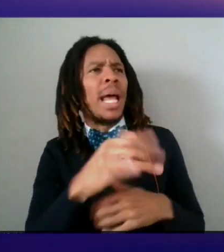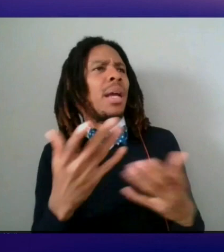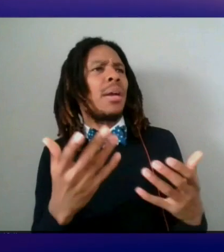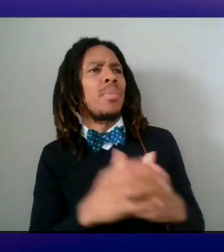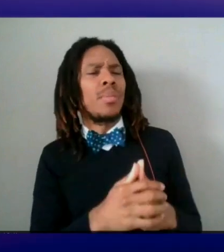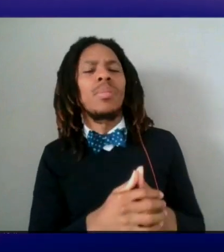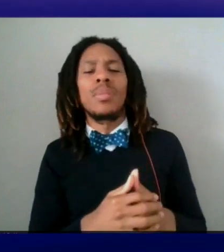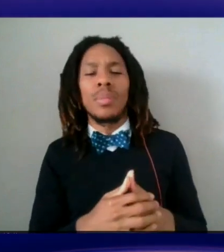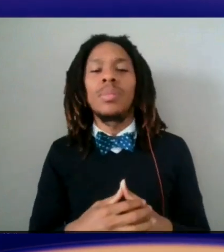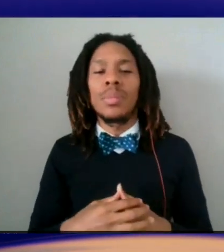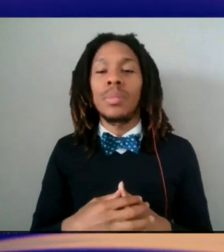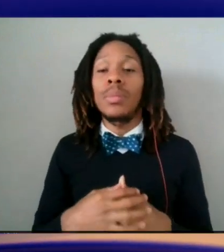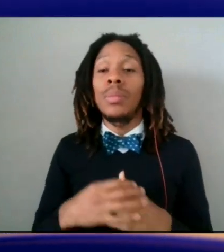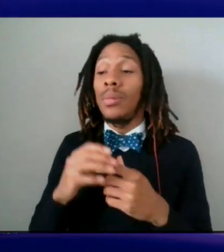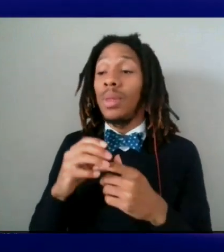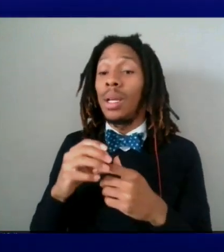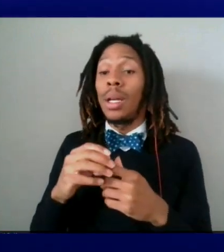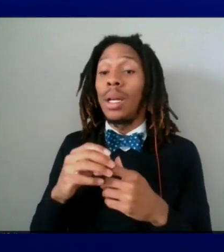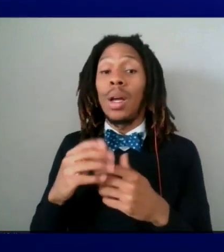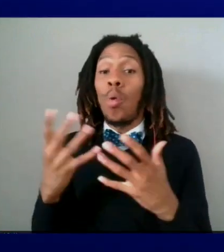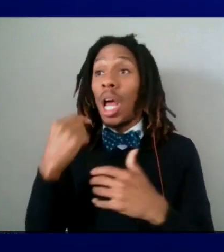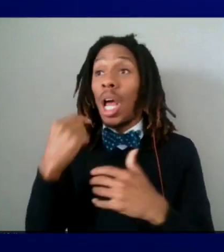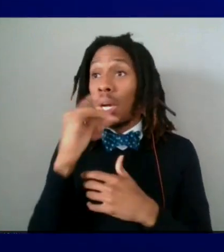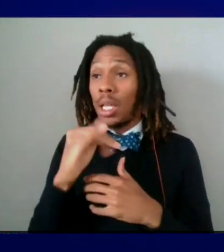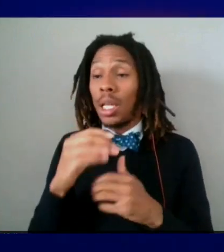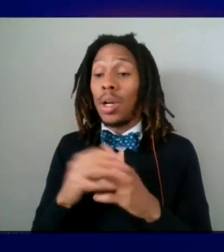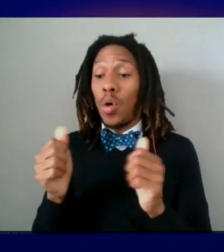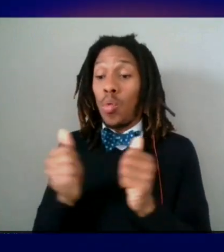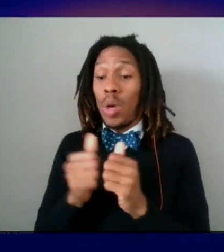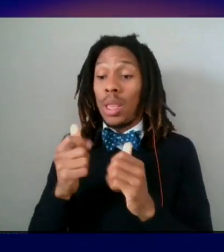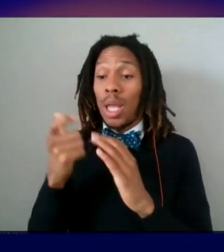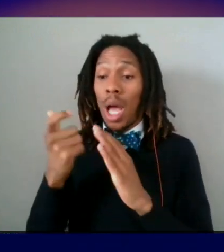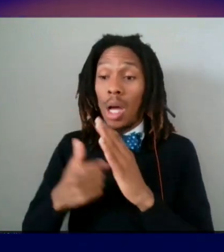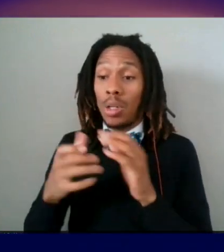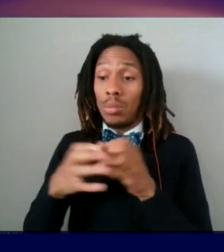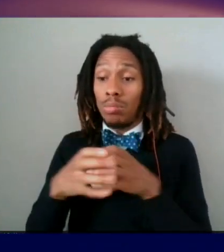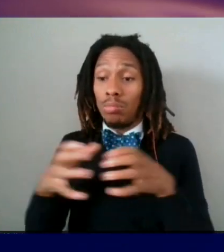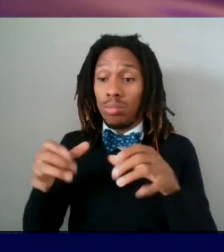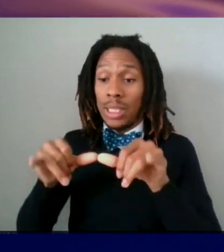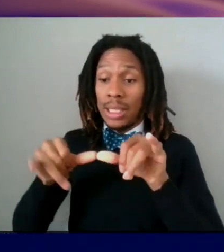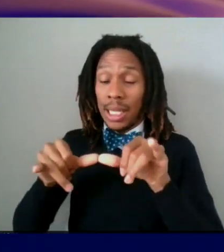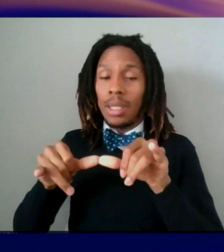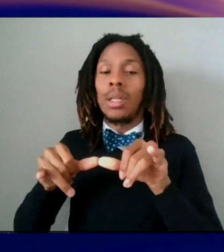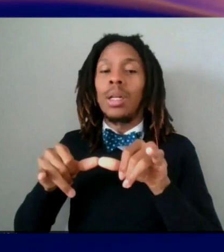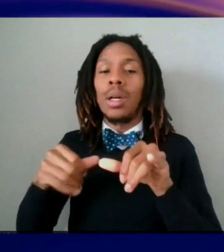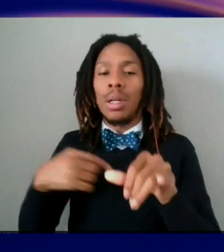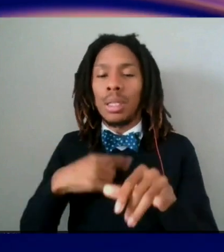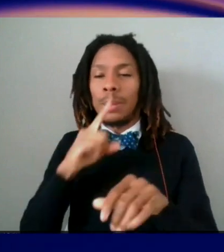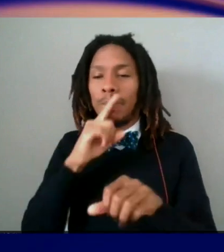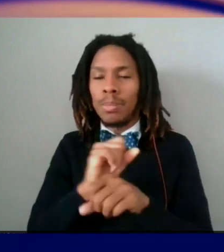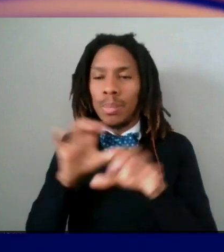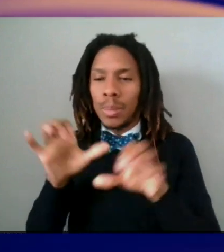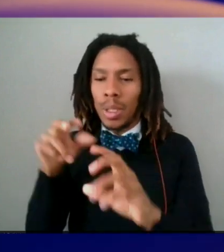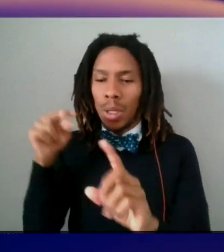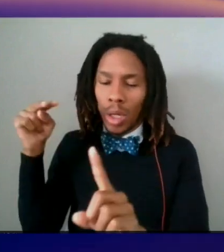So specifically the way it works is that, with auto scaling, we actually proactively look at idle compute,